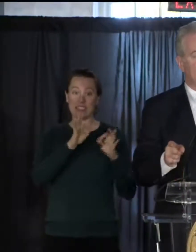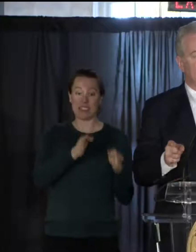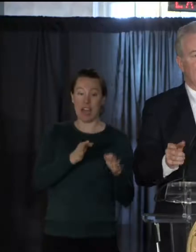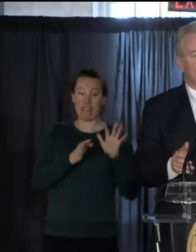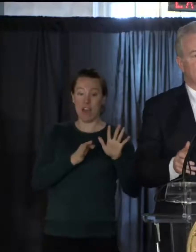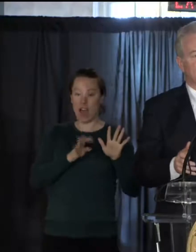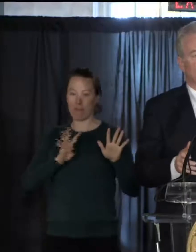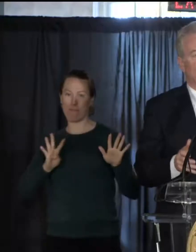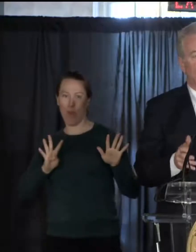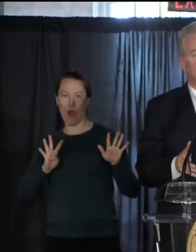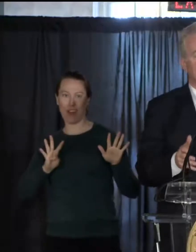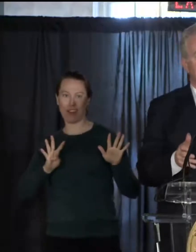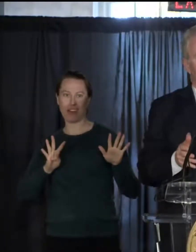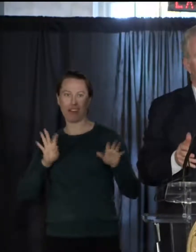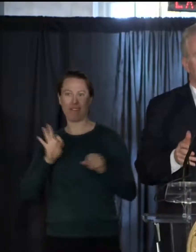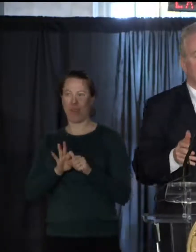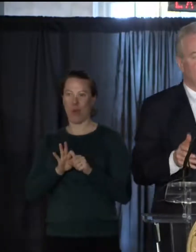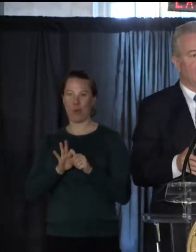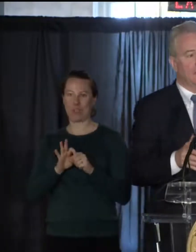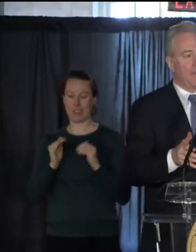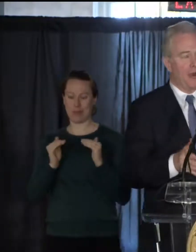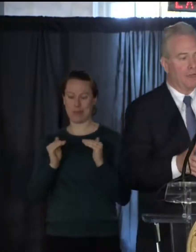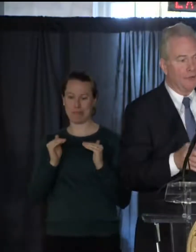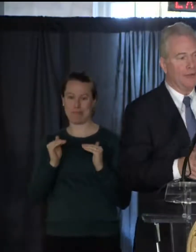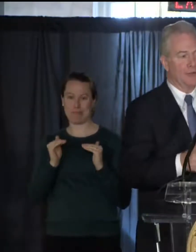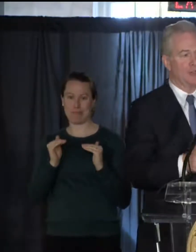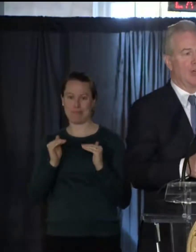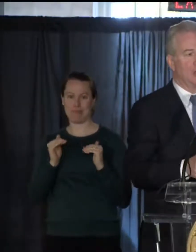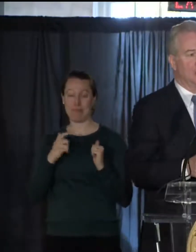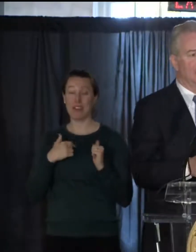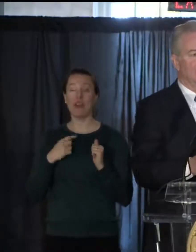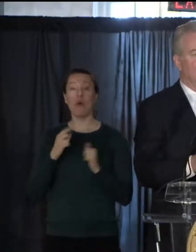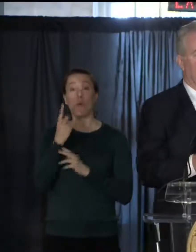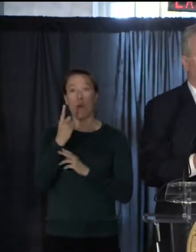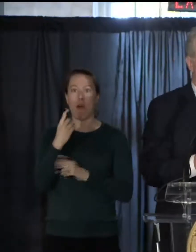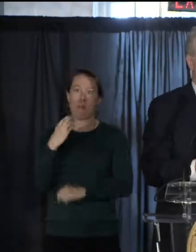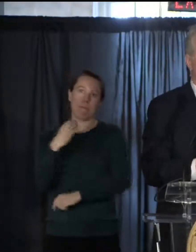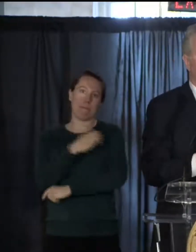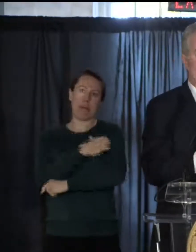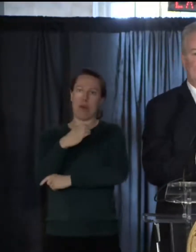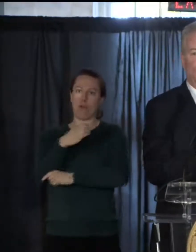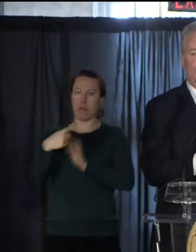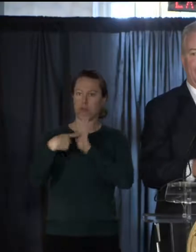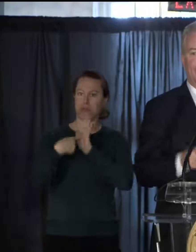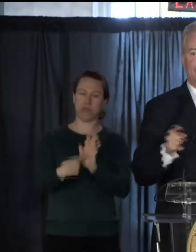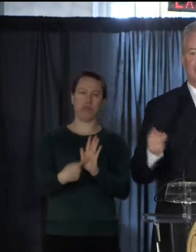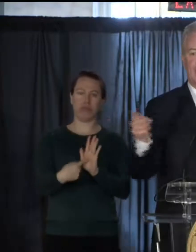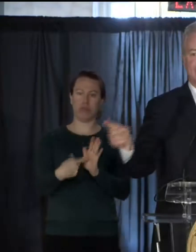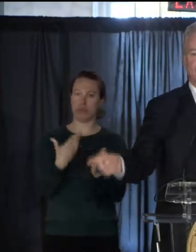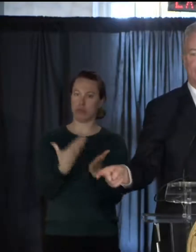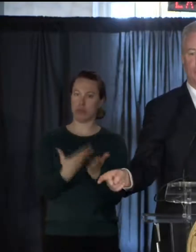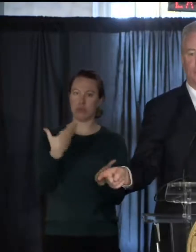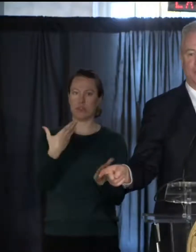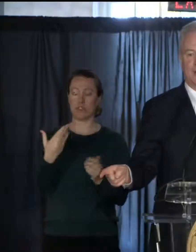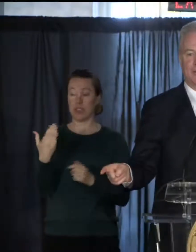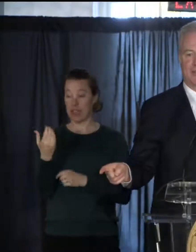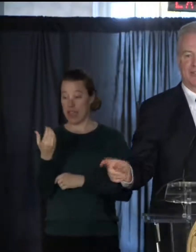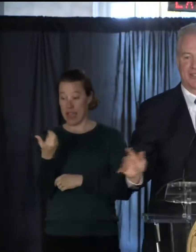AND THAT IS JUST ONE VERY POWERFUL ILLUSTRATION OF THE FACT THAT ANY ONE OF THOSE NINE SUPREME COURT JUSTICES CAN